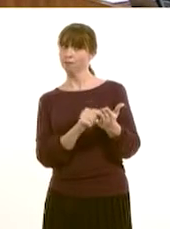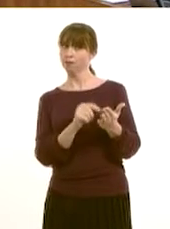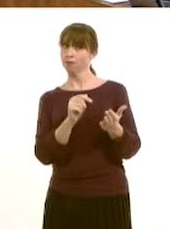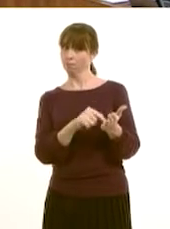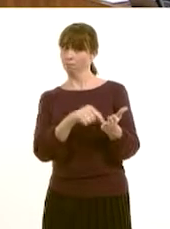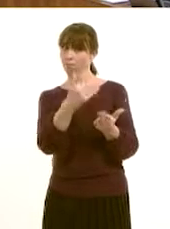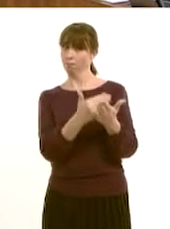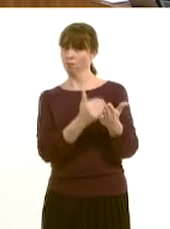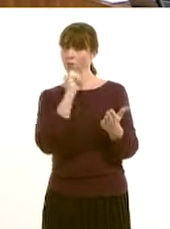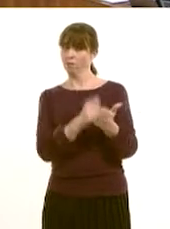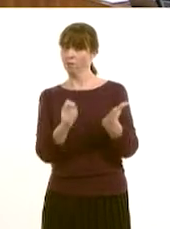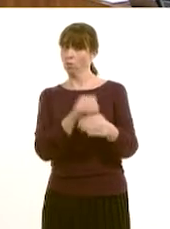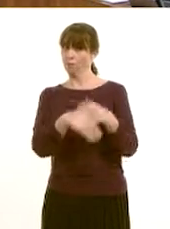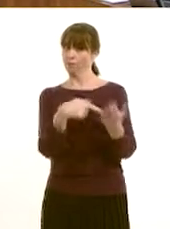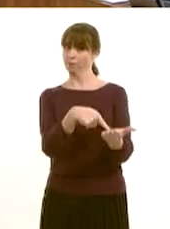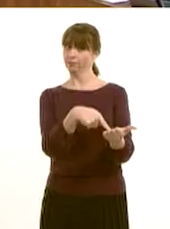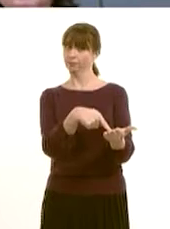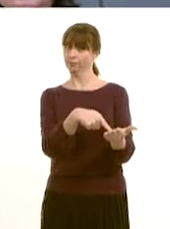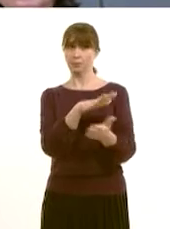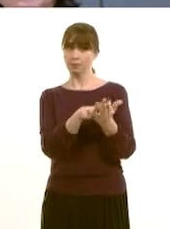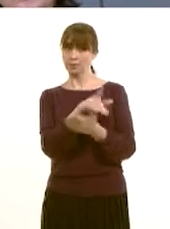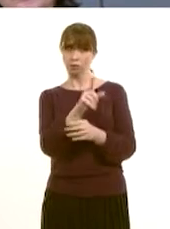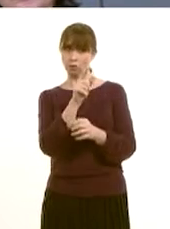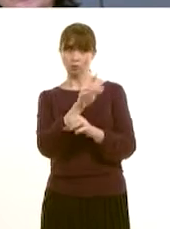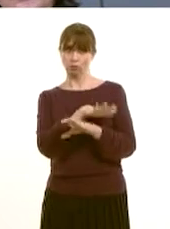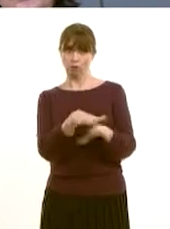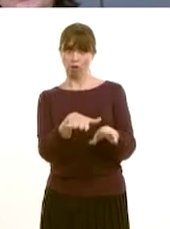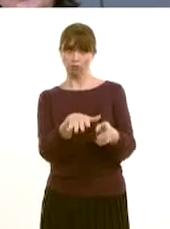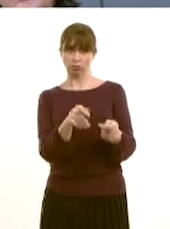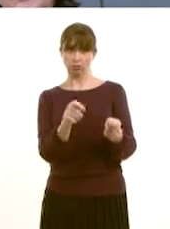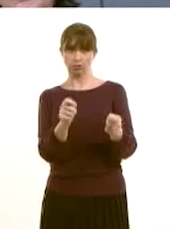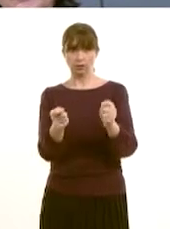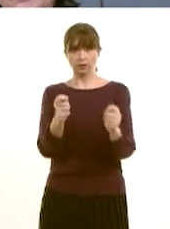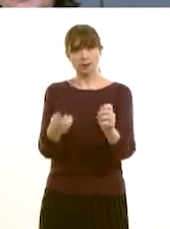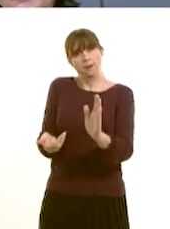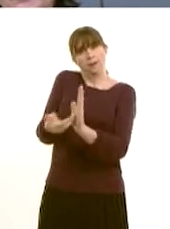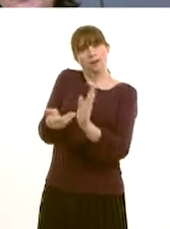on 8 March and that there will be no leveller or stabiliser put in for local authorities,